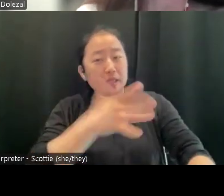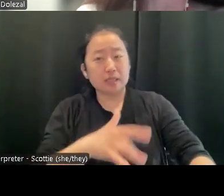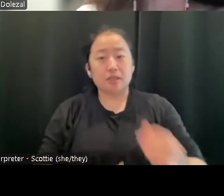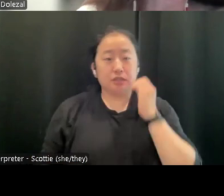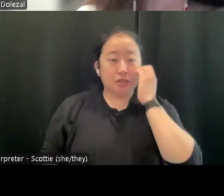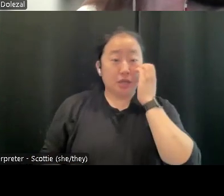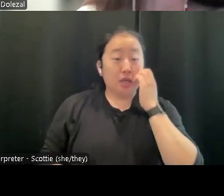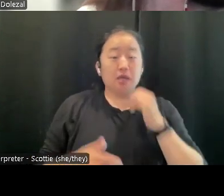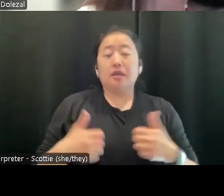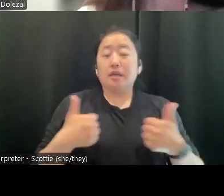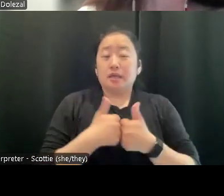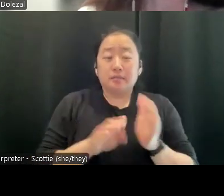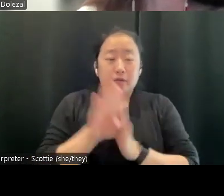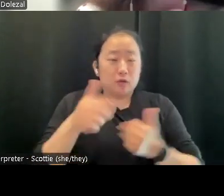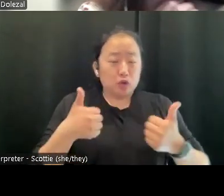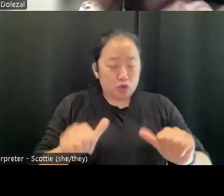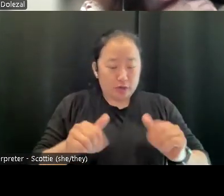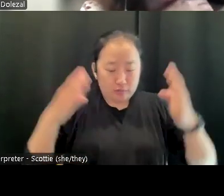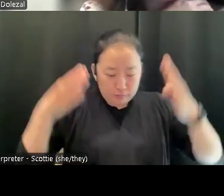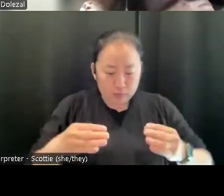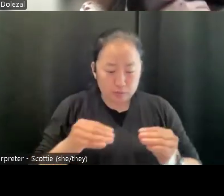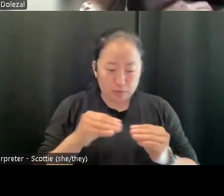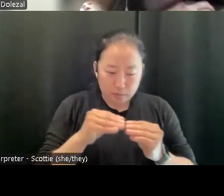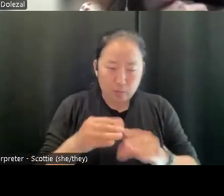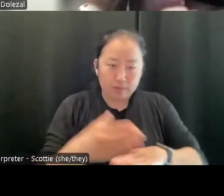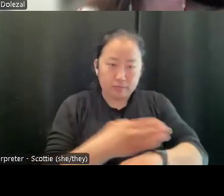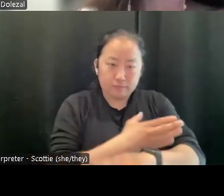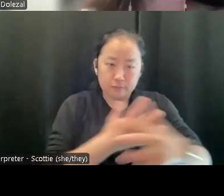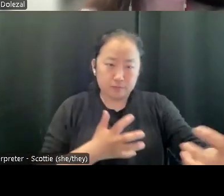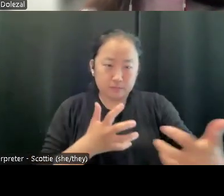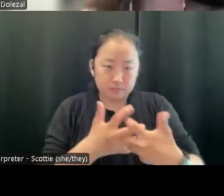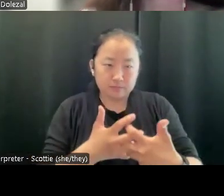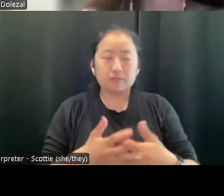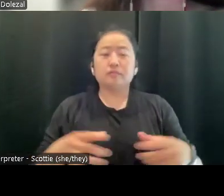Utah also set up this area for sensory space so the lighting can be changed, the seats are more